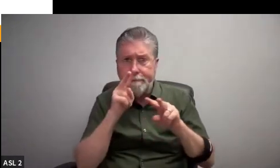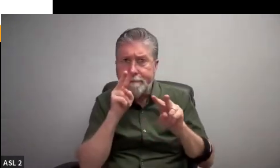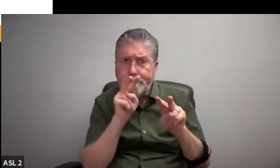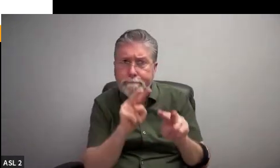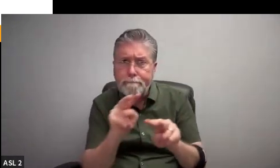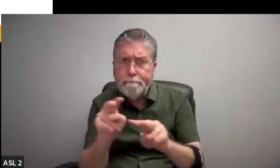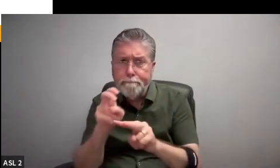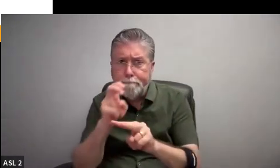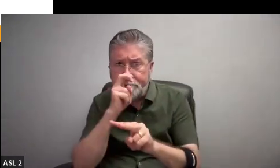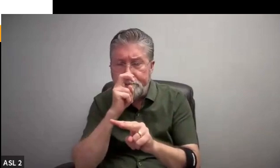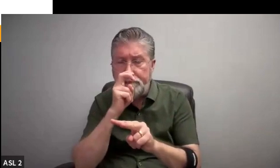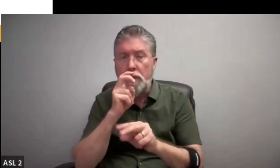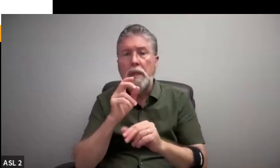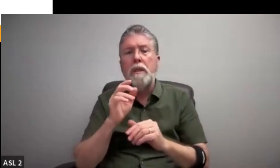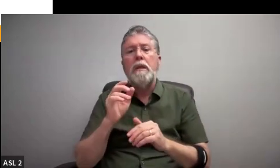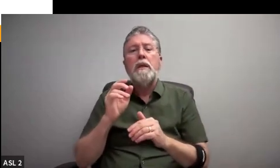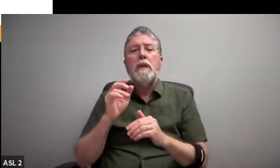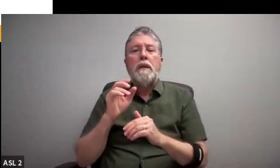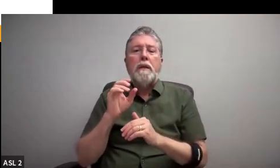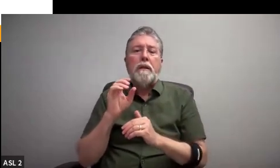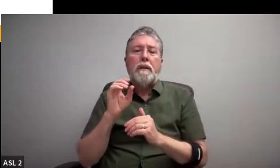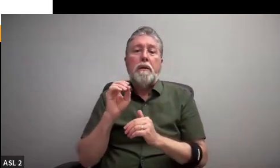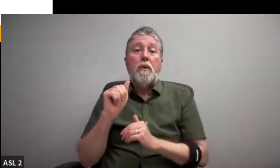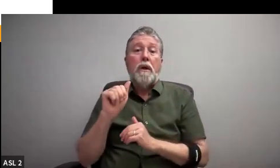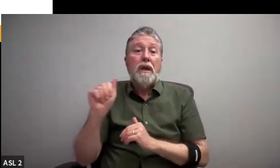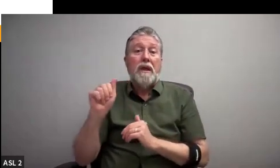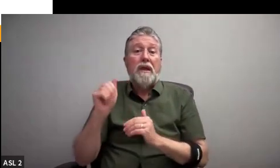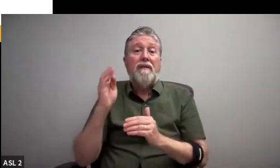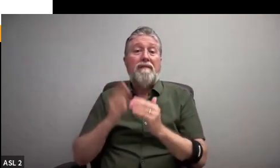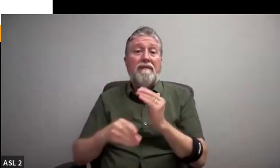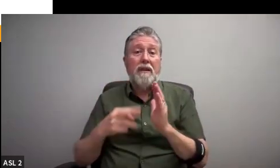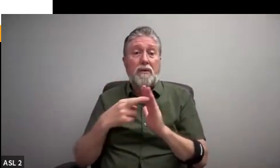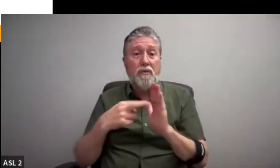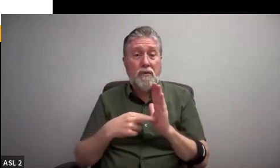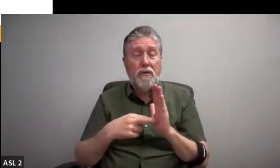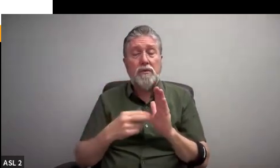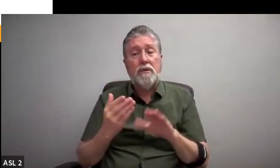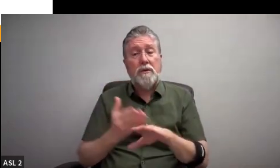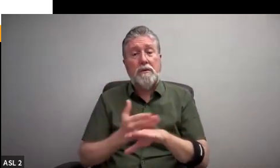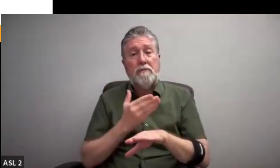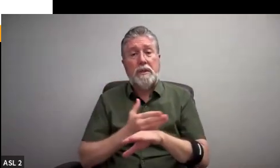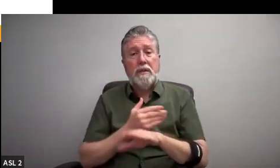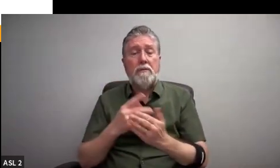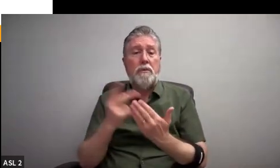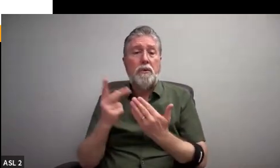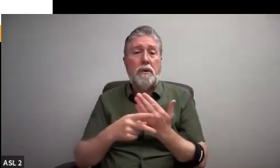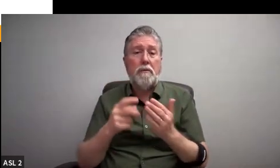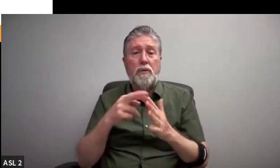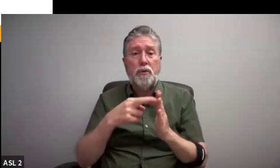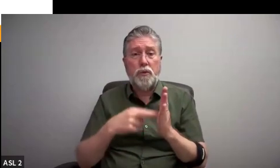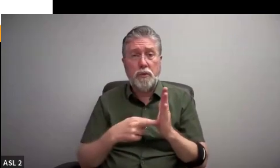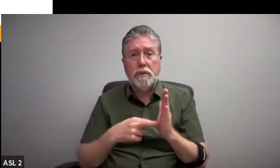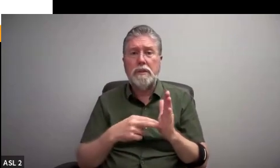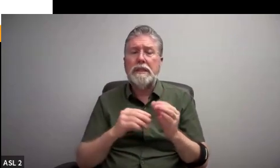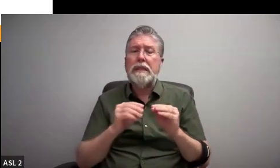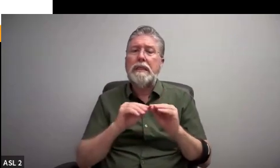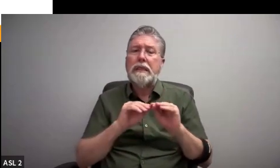final rule to update the OAA program regulations includes requirements and clarifications related